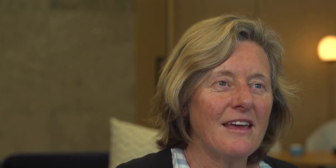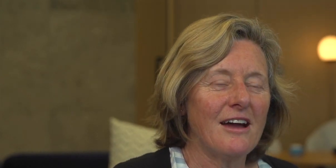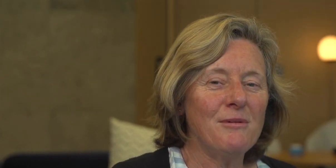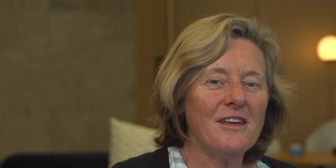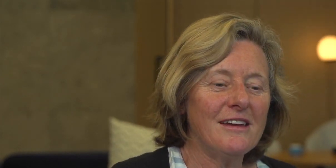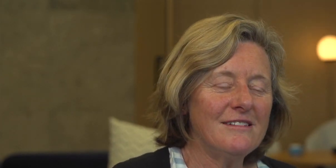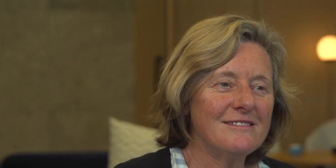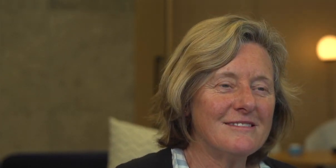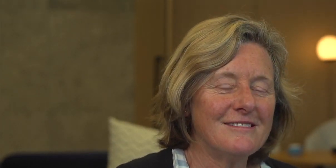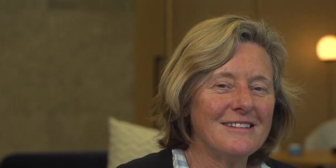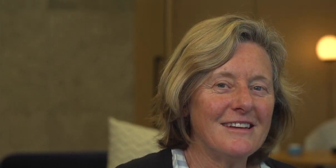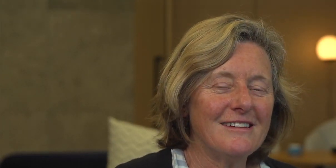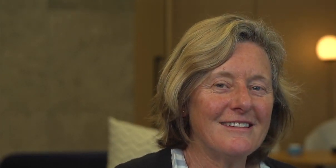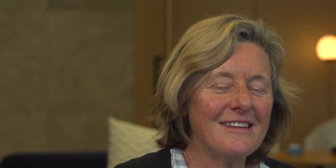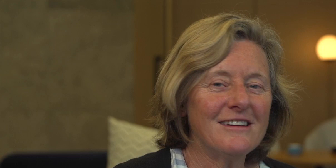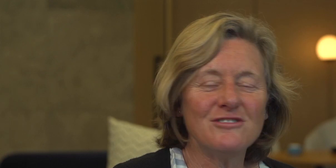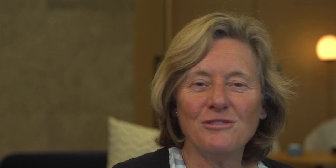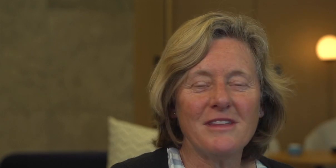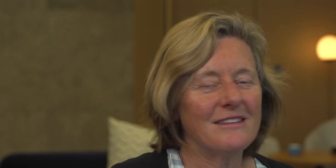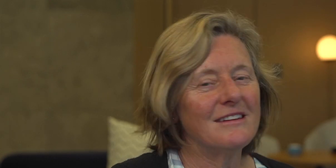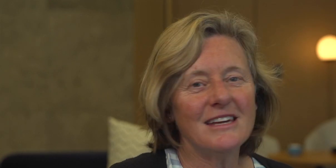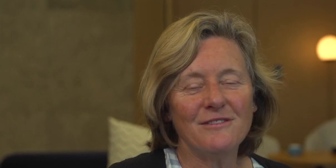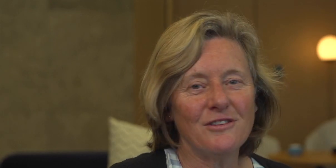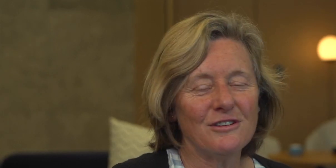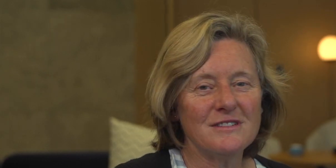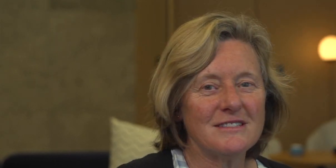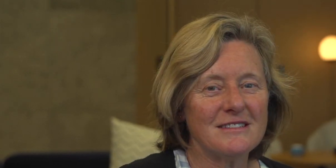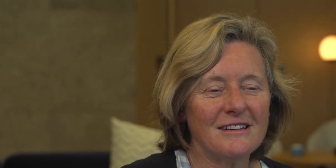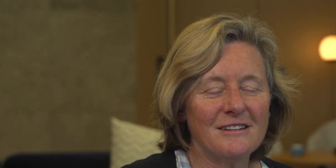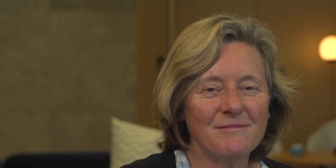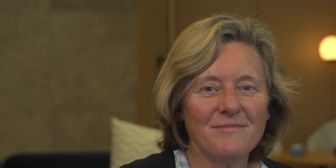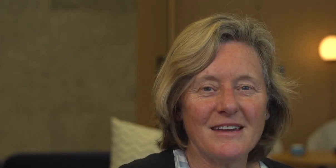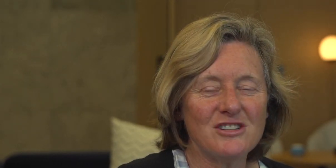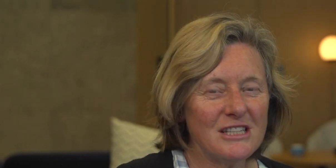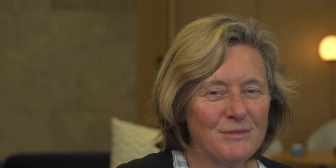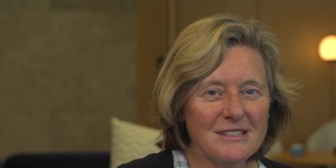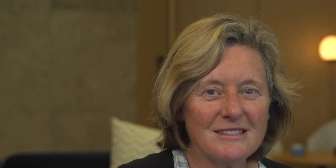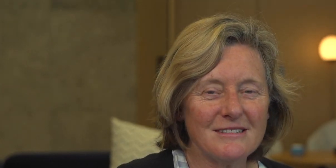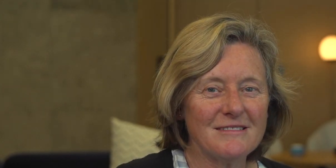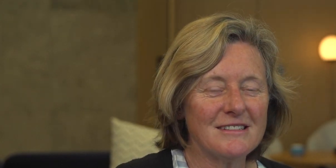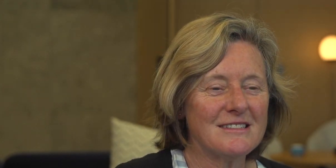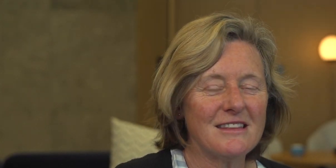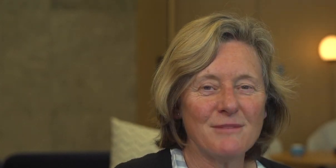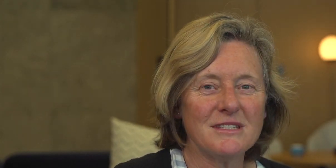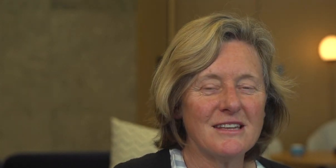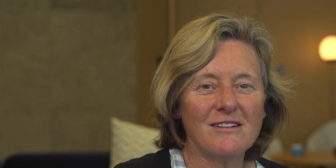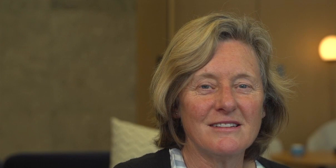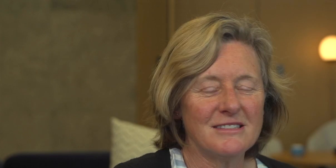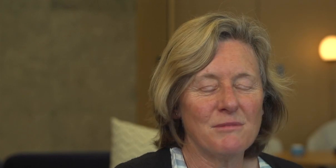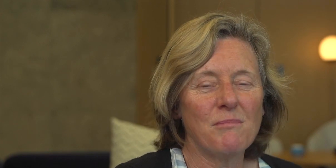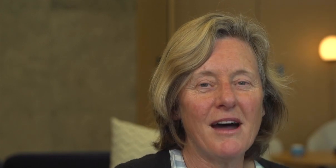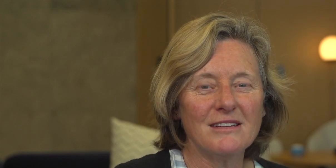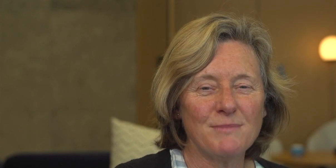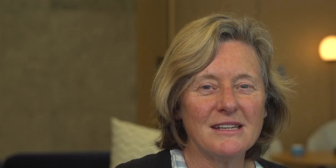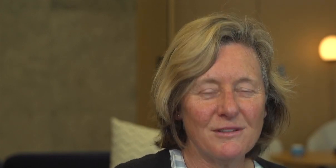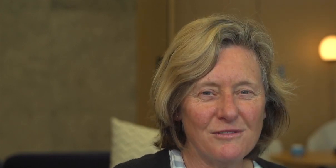I mean they can do without the need for those adjustments that set them apart as being different